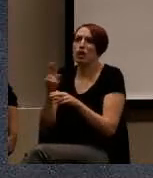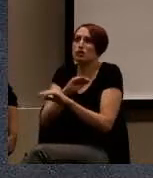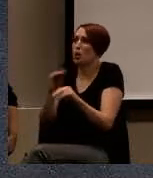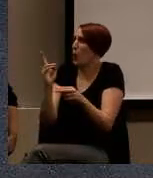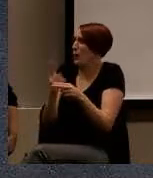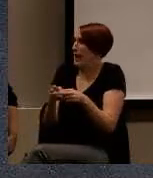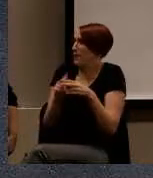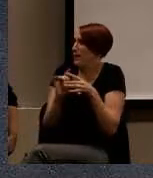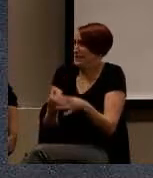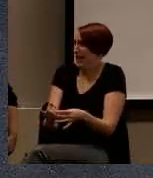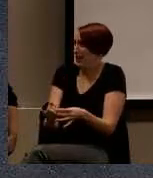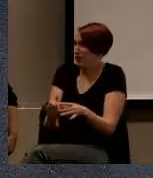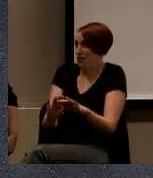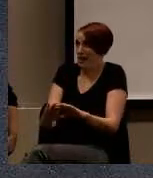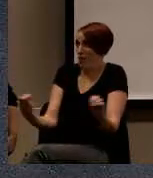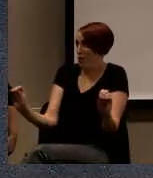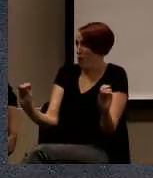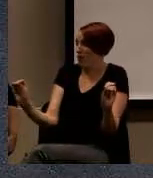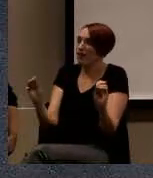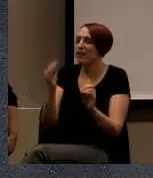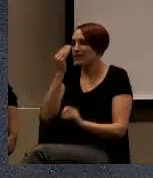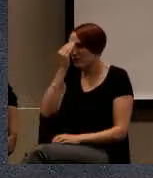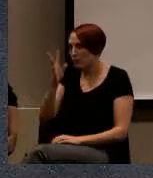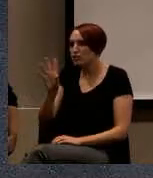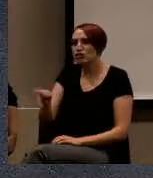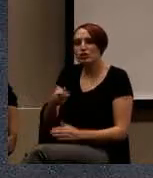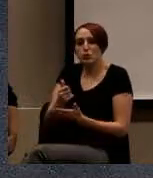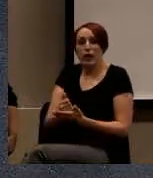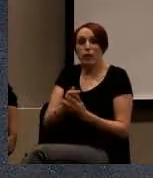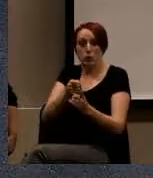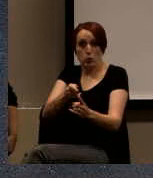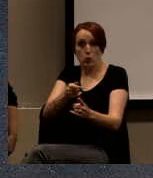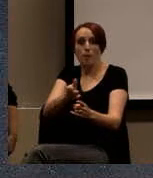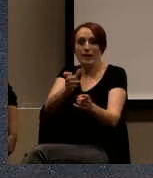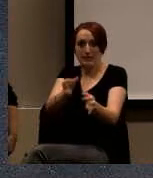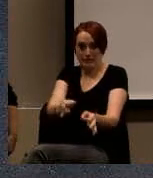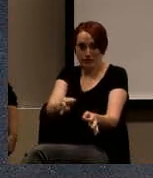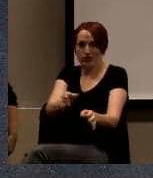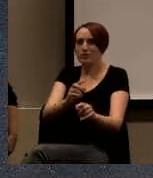The information purely for their own information, but there's that -